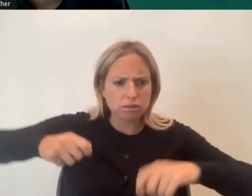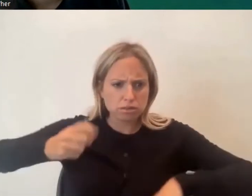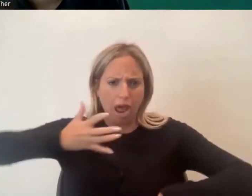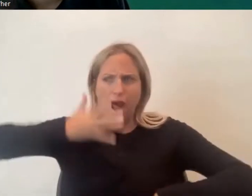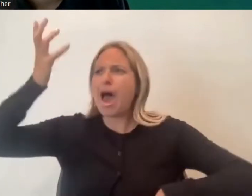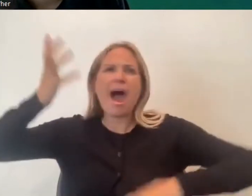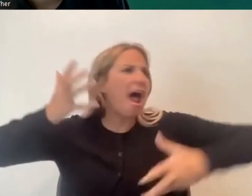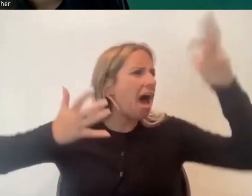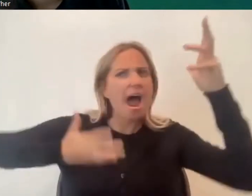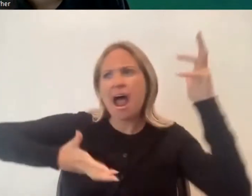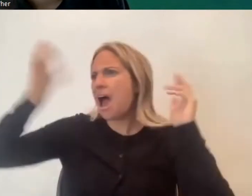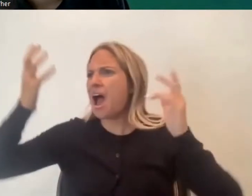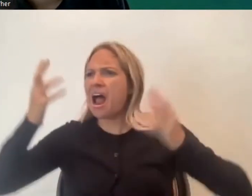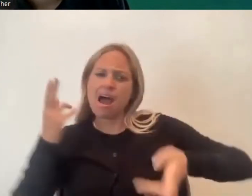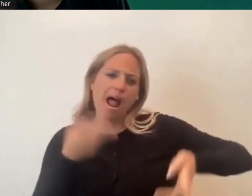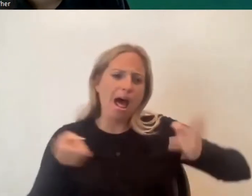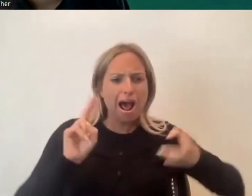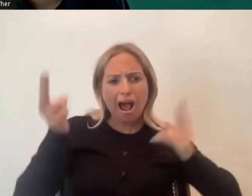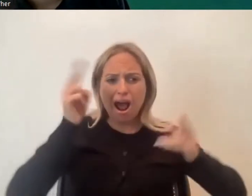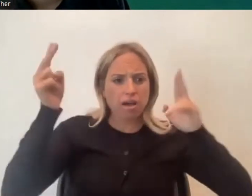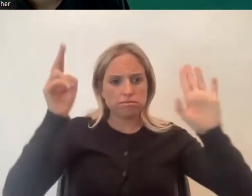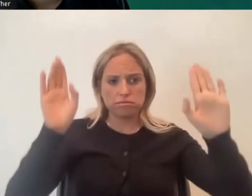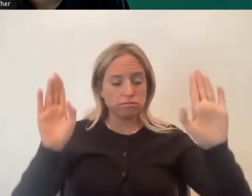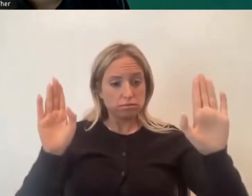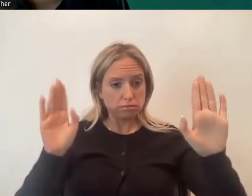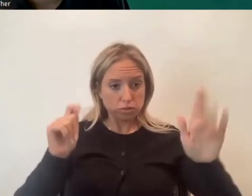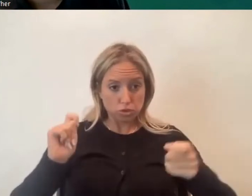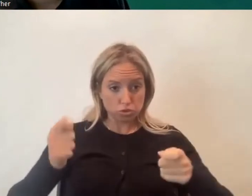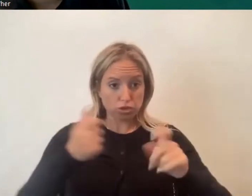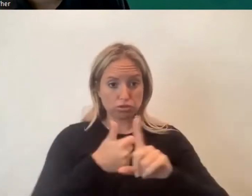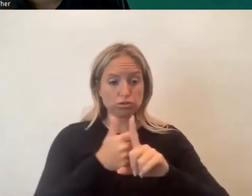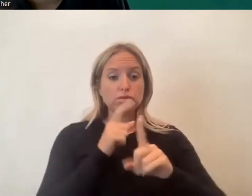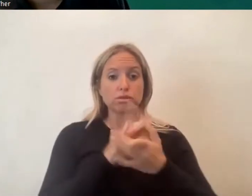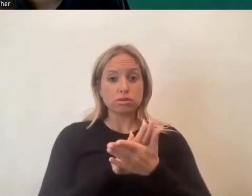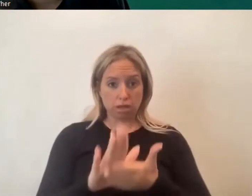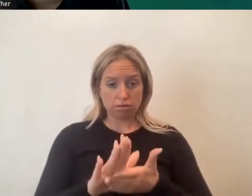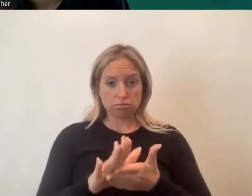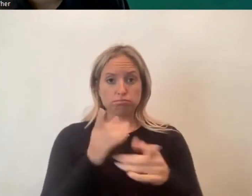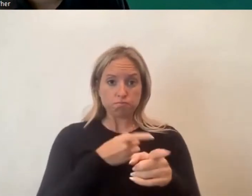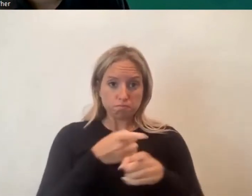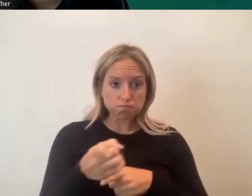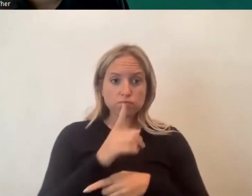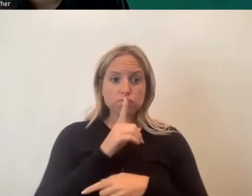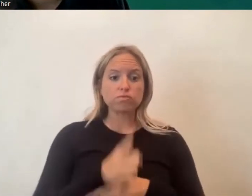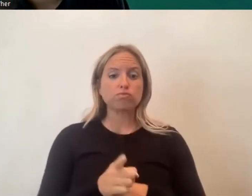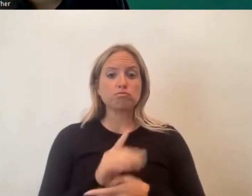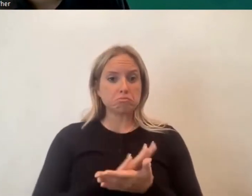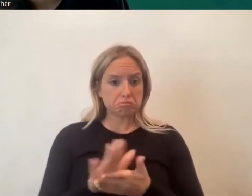The judges are all by and large, very nice, very professional, very courteous.